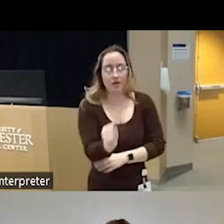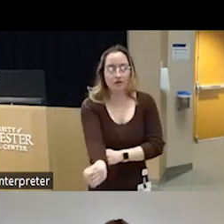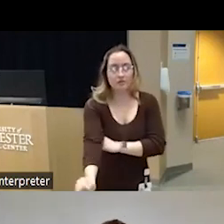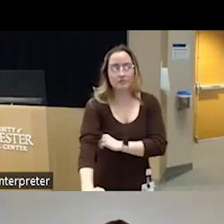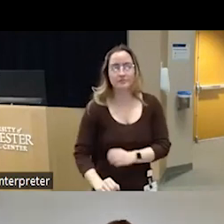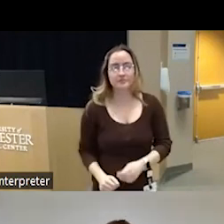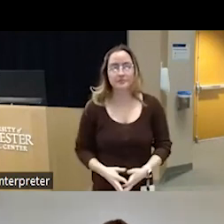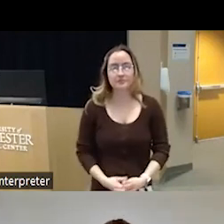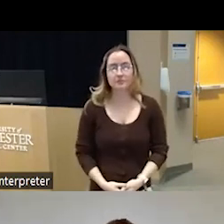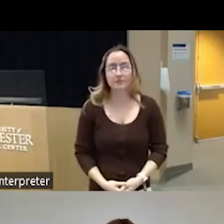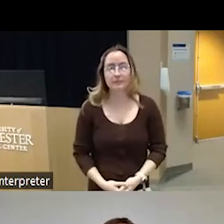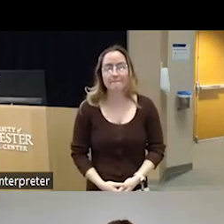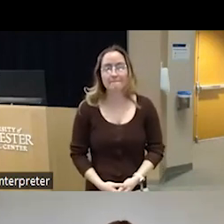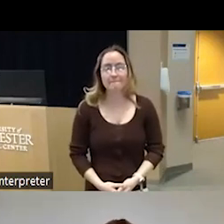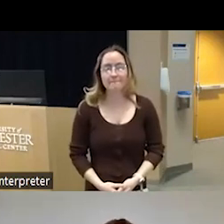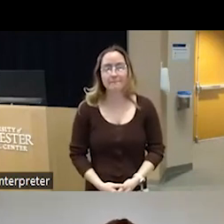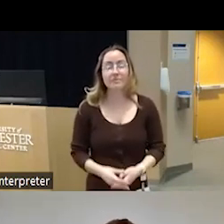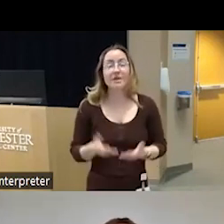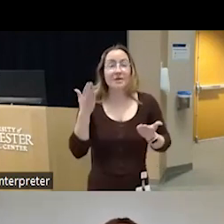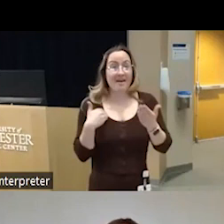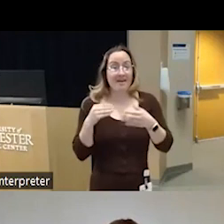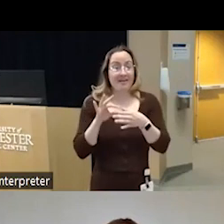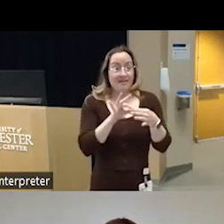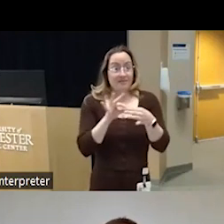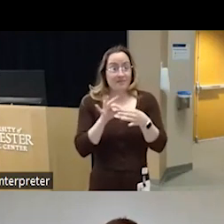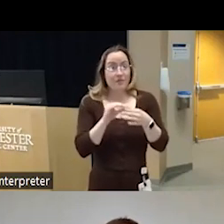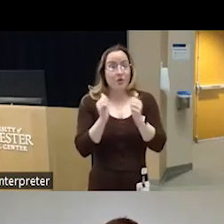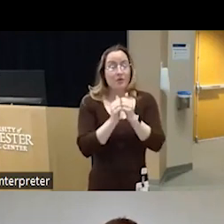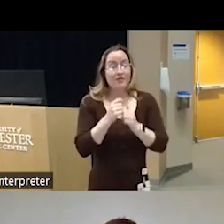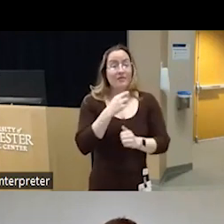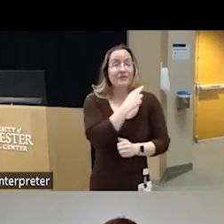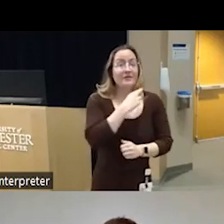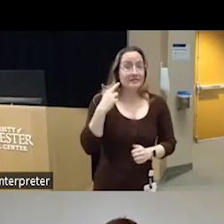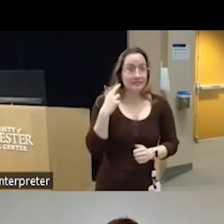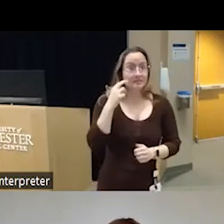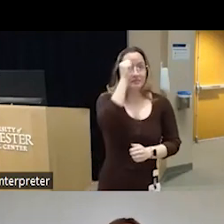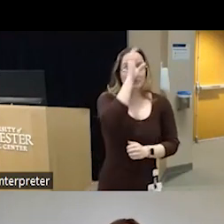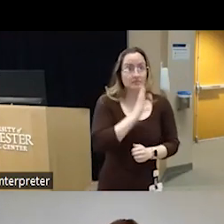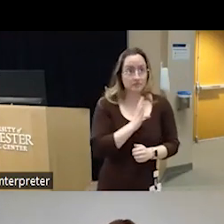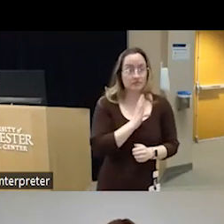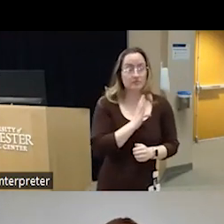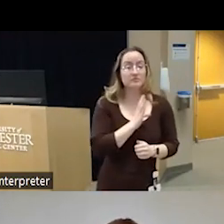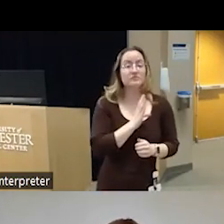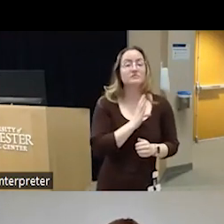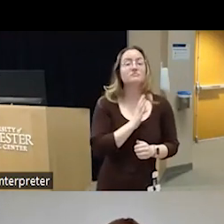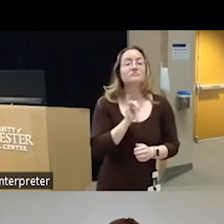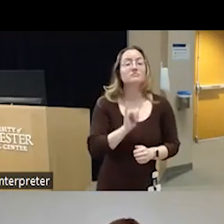And that may be an association between the risk for schizophrenia. That is the polygenic risk score that is